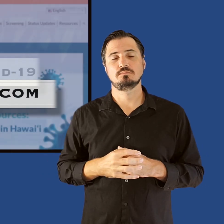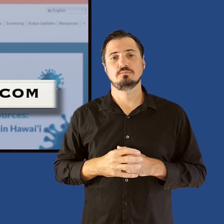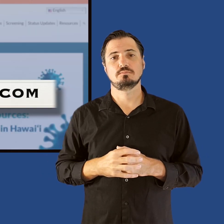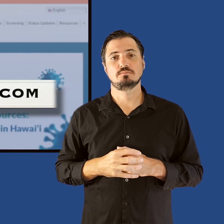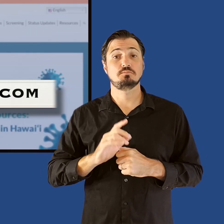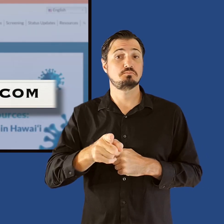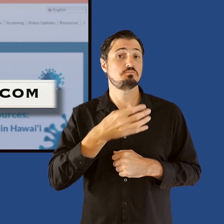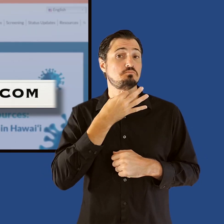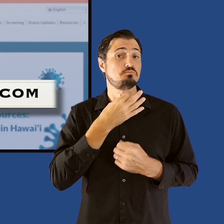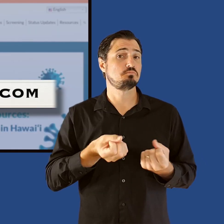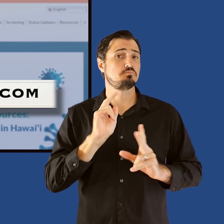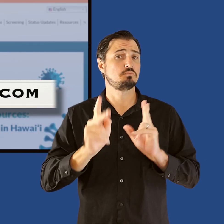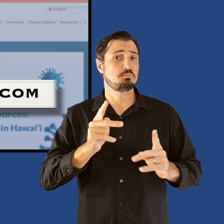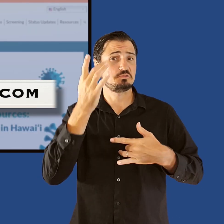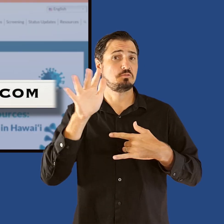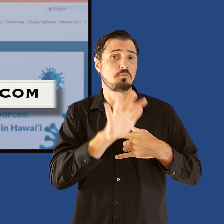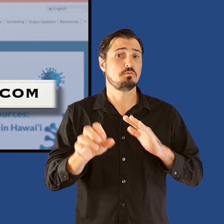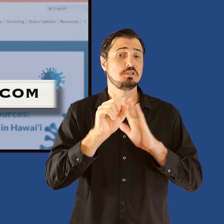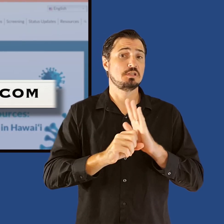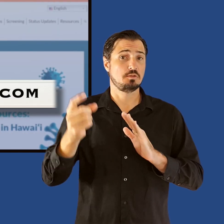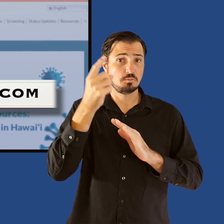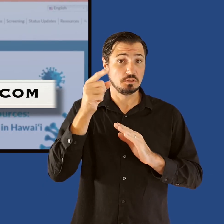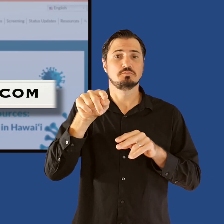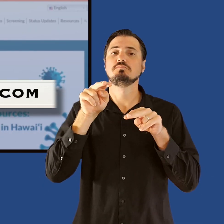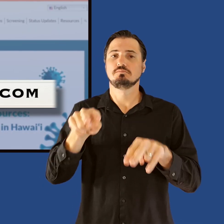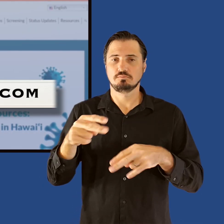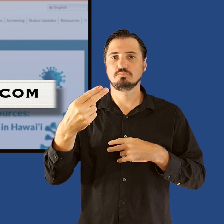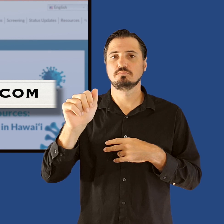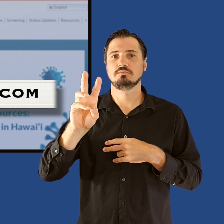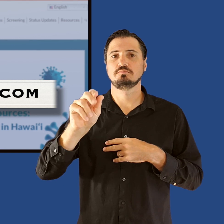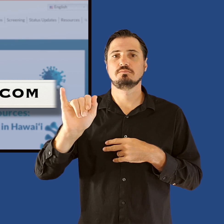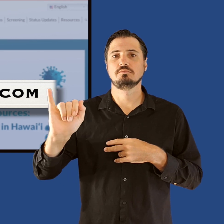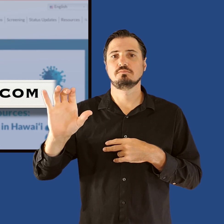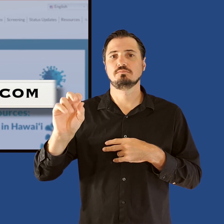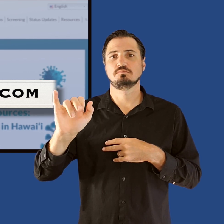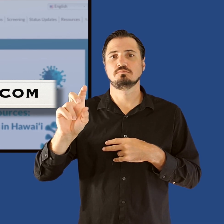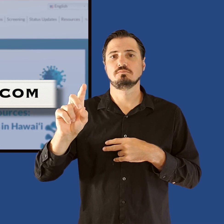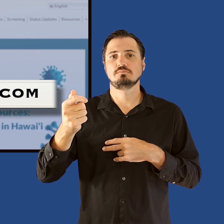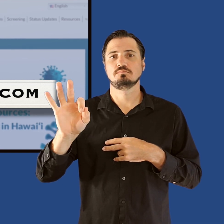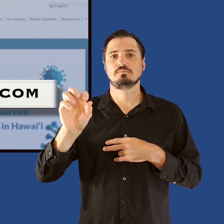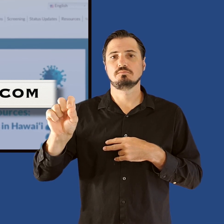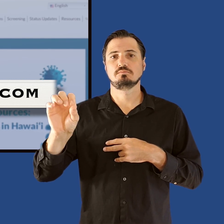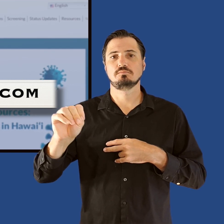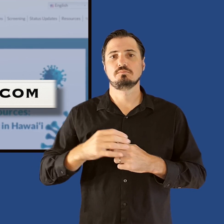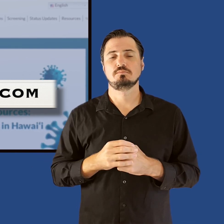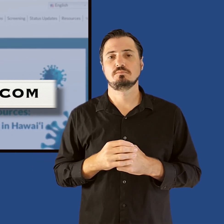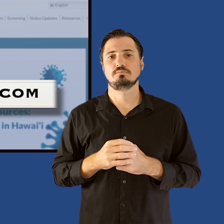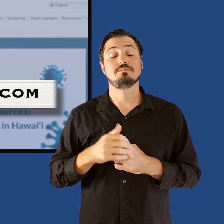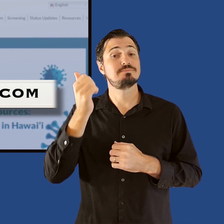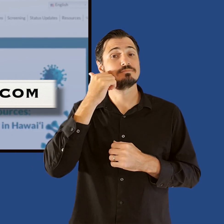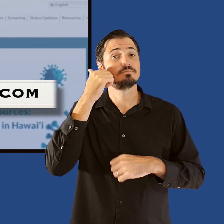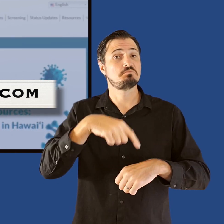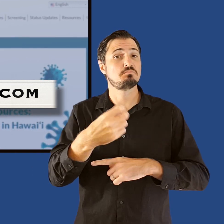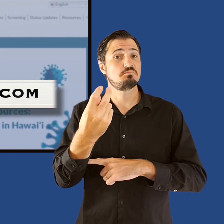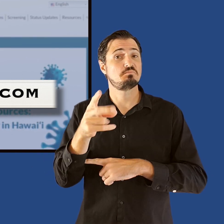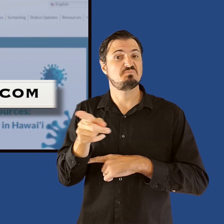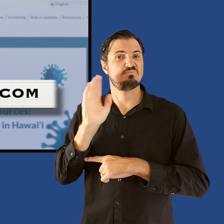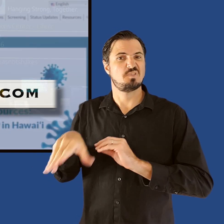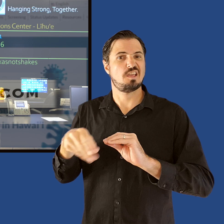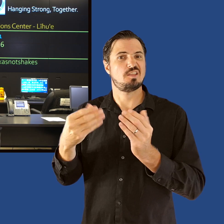To view the total number of positive cases across the state, please visit hawaiicovid19.com. The daily count on this site is updated at noon every day.